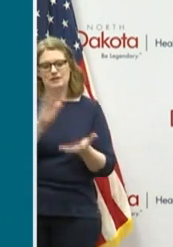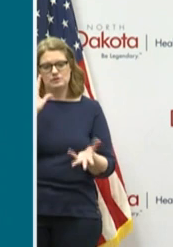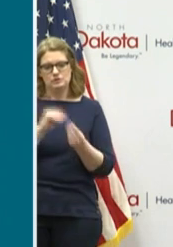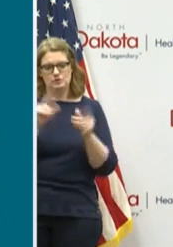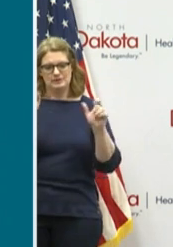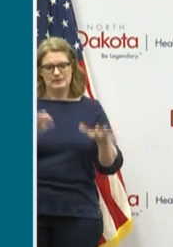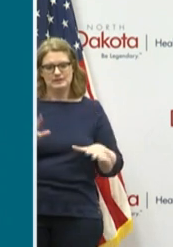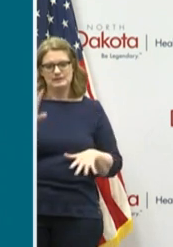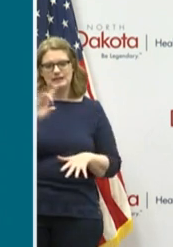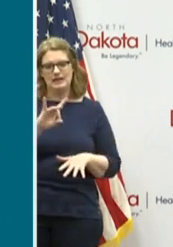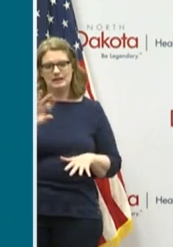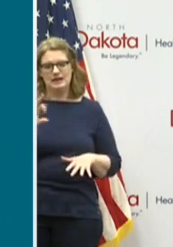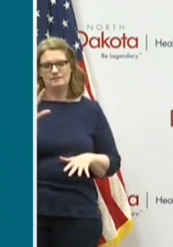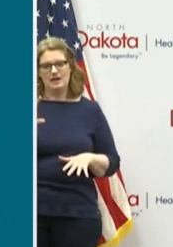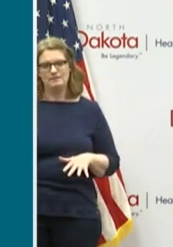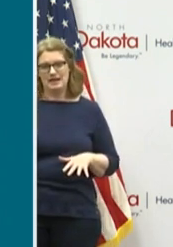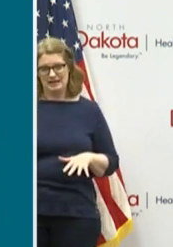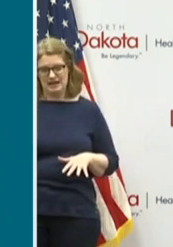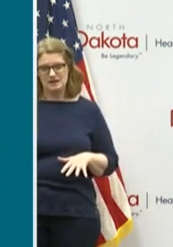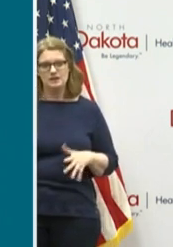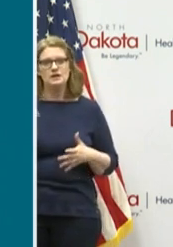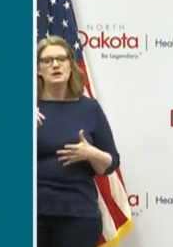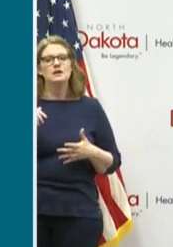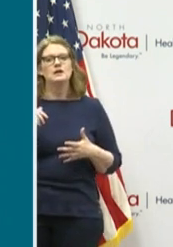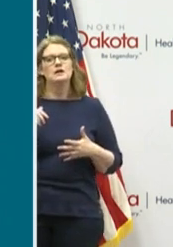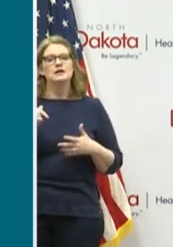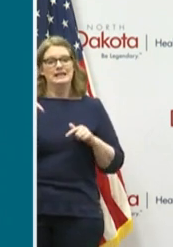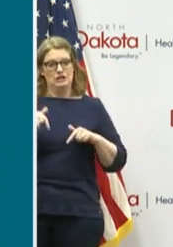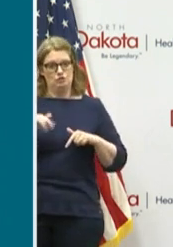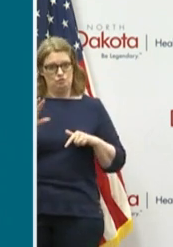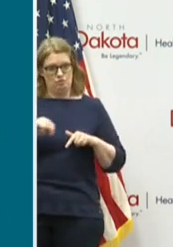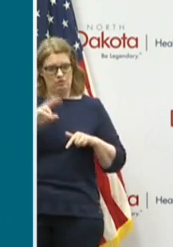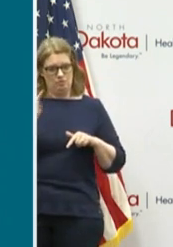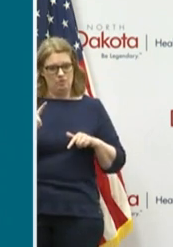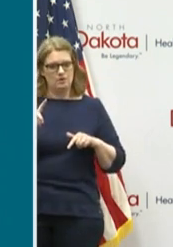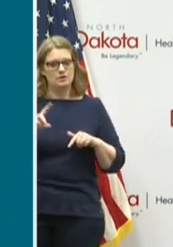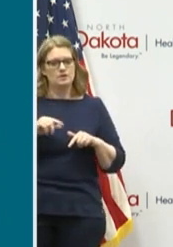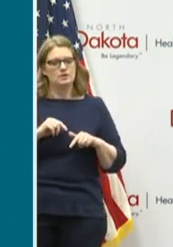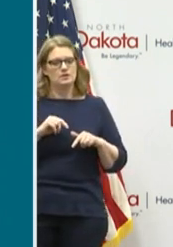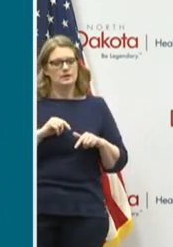FANTASTIC NEWS. WE COMPLETED NOW CLOSING IN ON